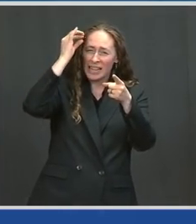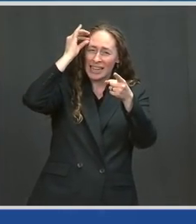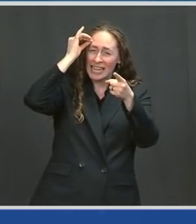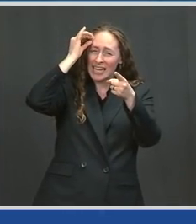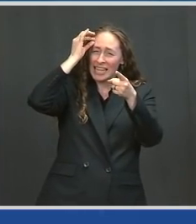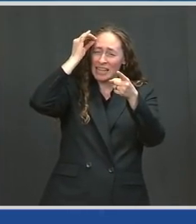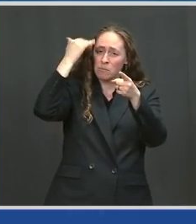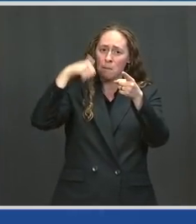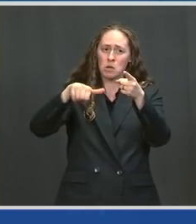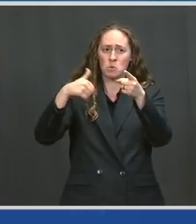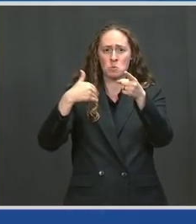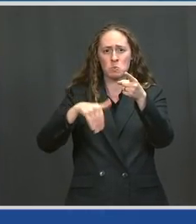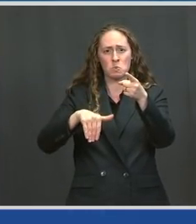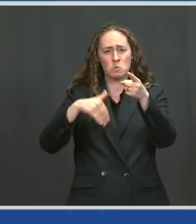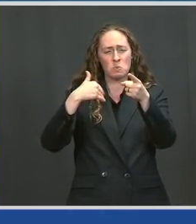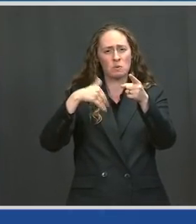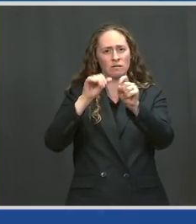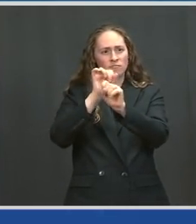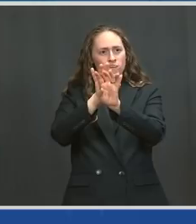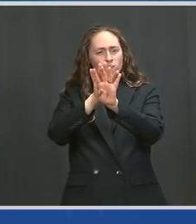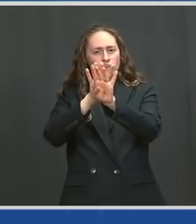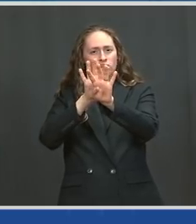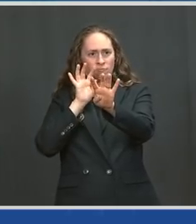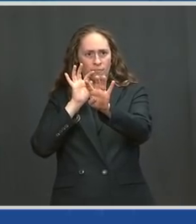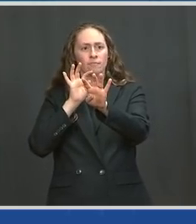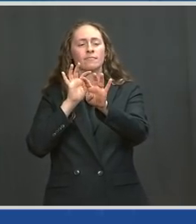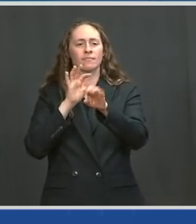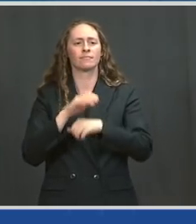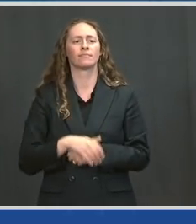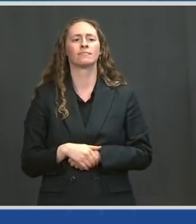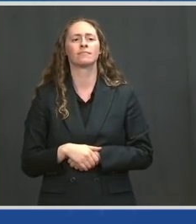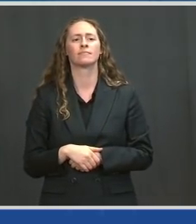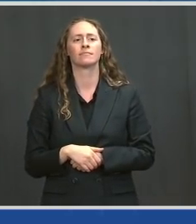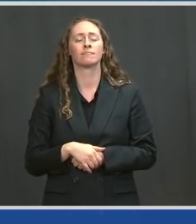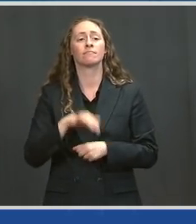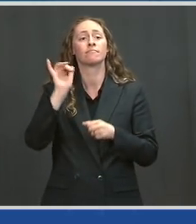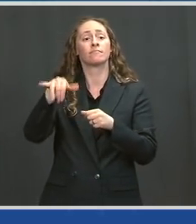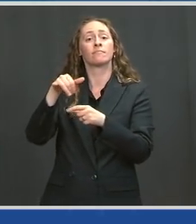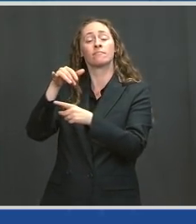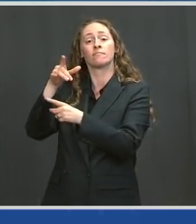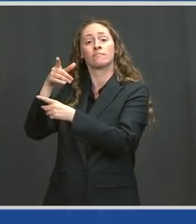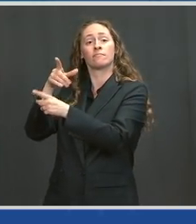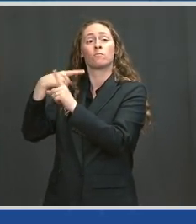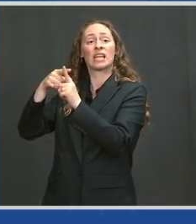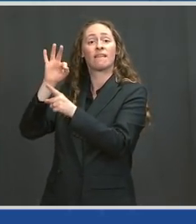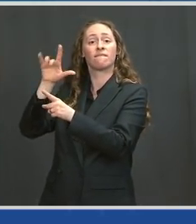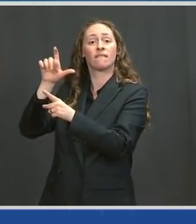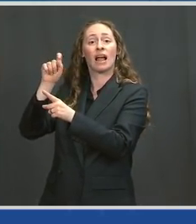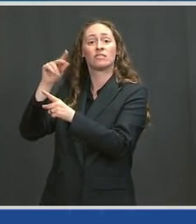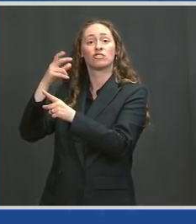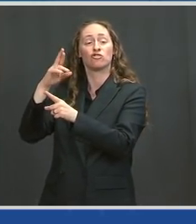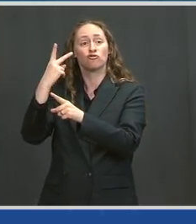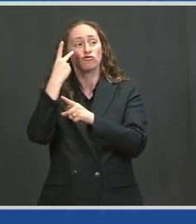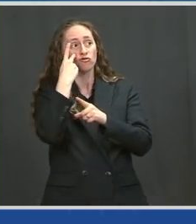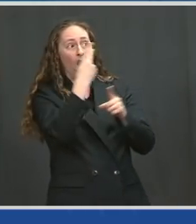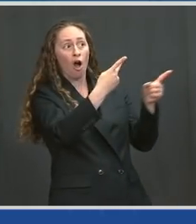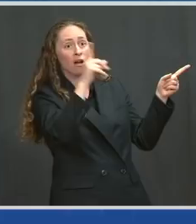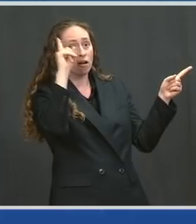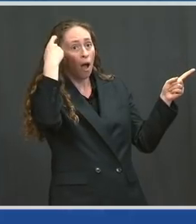Well, Mother Fletcher said, when she saw the insurrection at the Capitol on January 6th, it broke her heart.